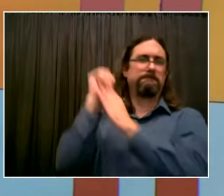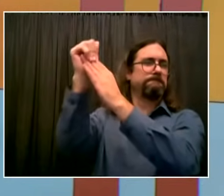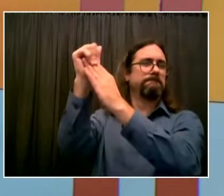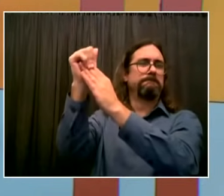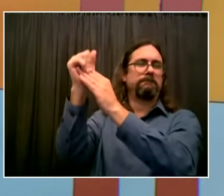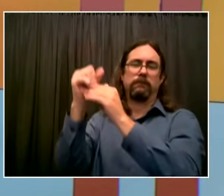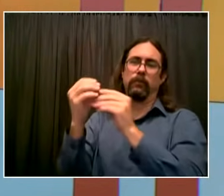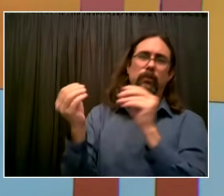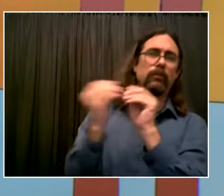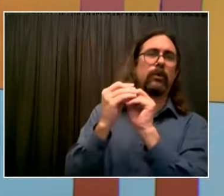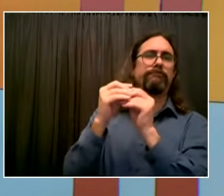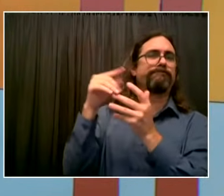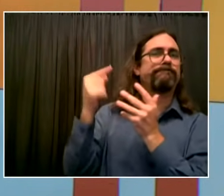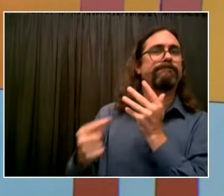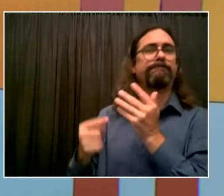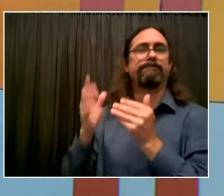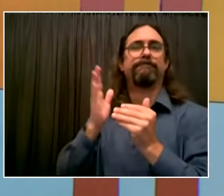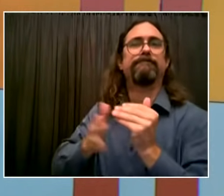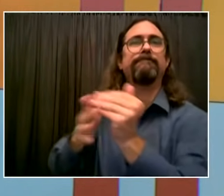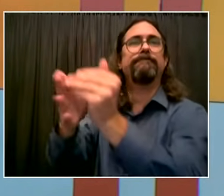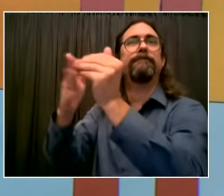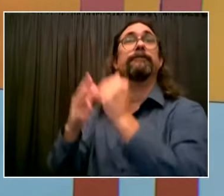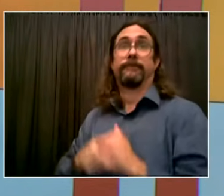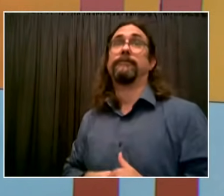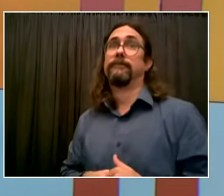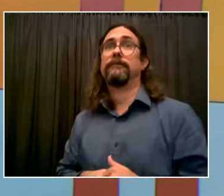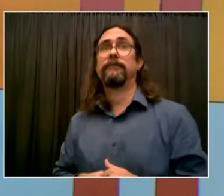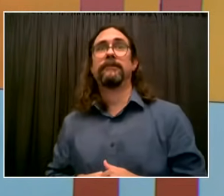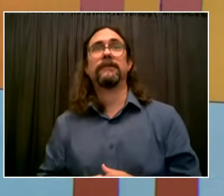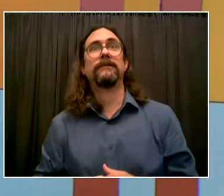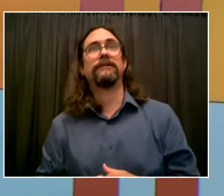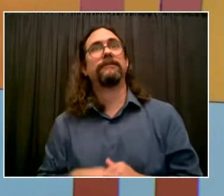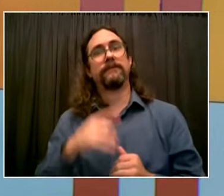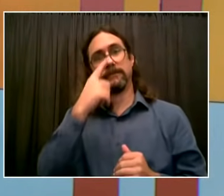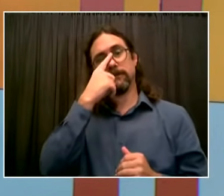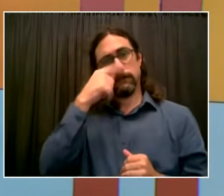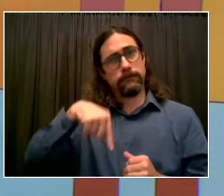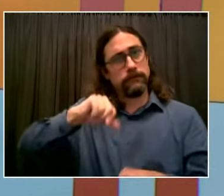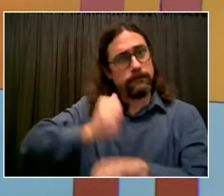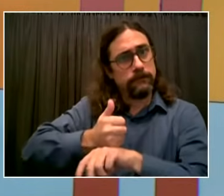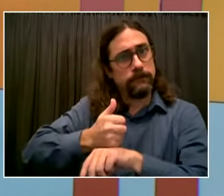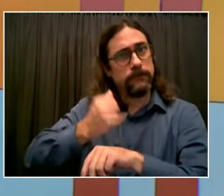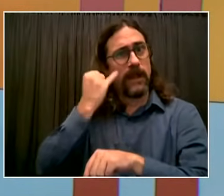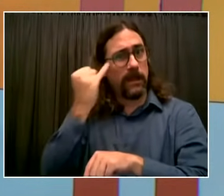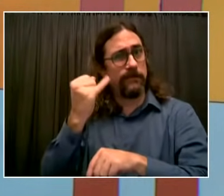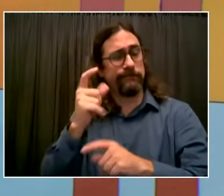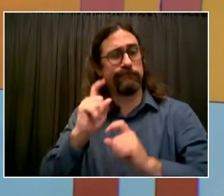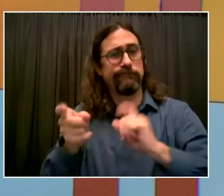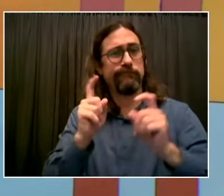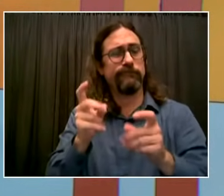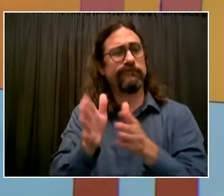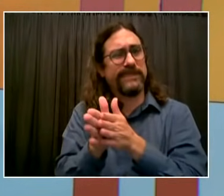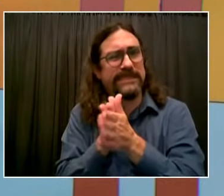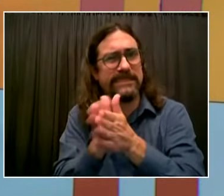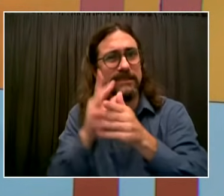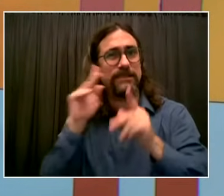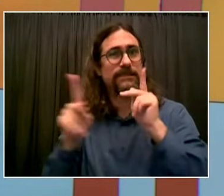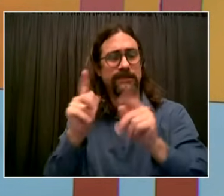LEAD THEM IN NEW STRATEGIES TO ACHIEVE MORE VACCINATIONS. AND OBVIOUSLY WE DID INCENTIVES,